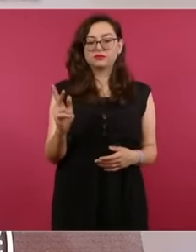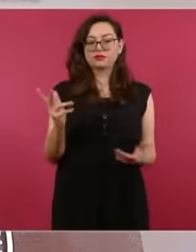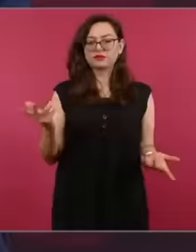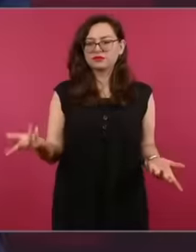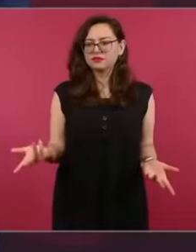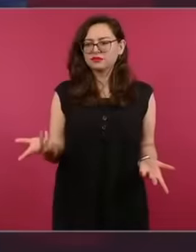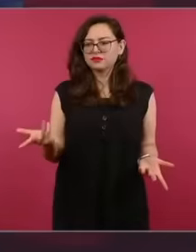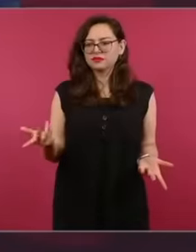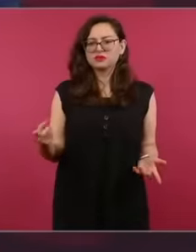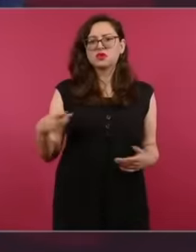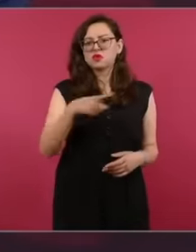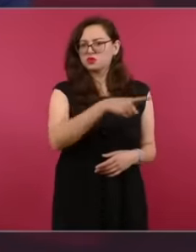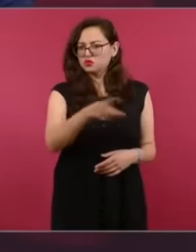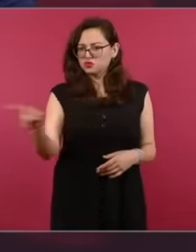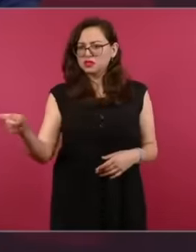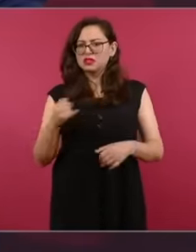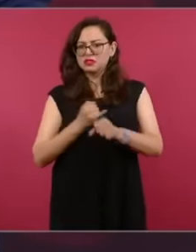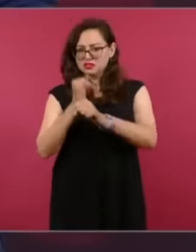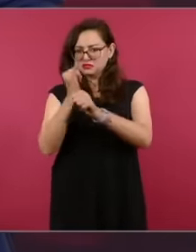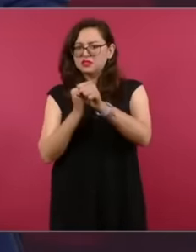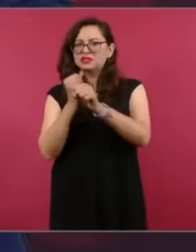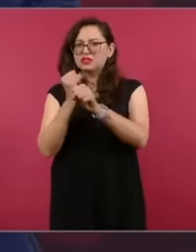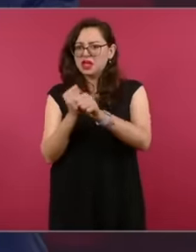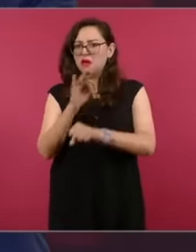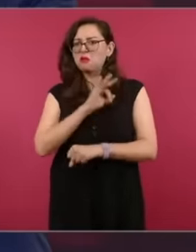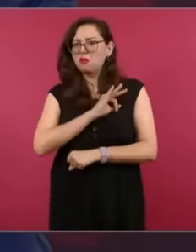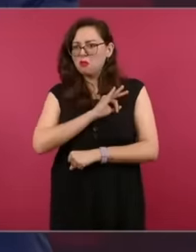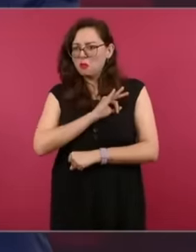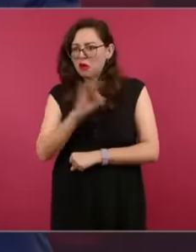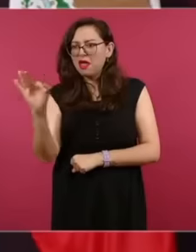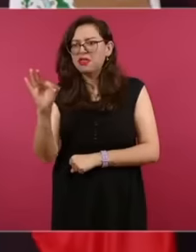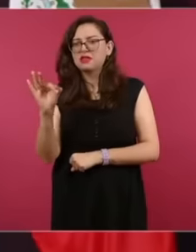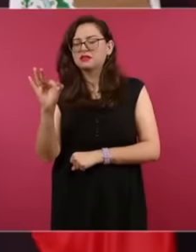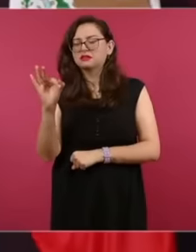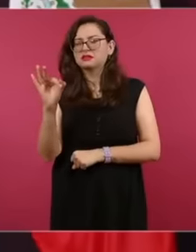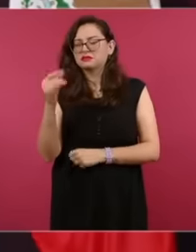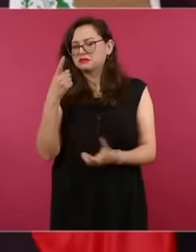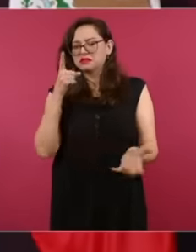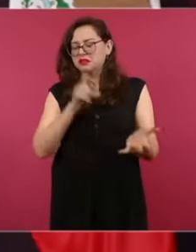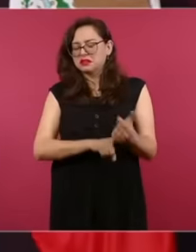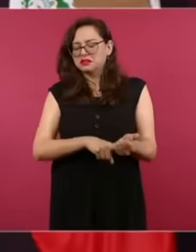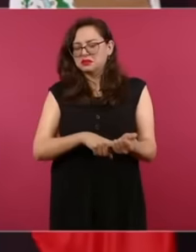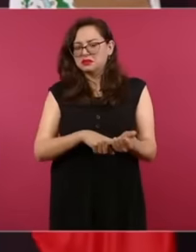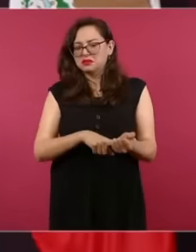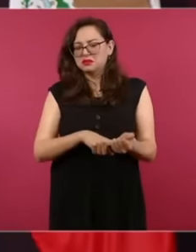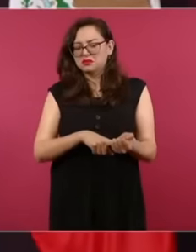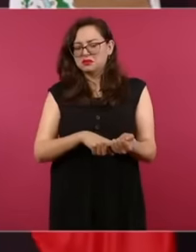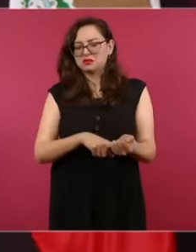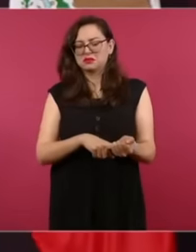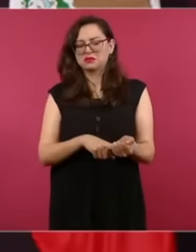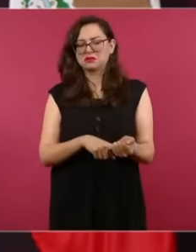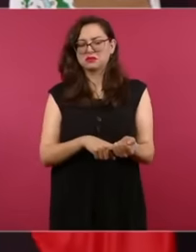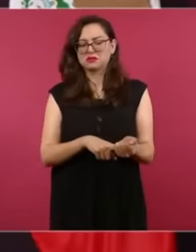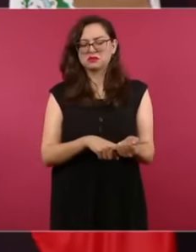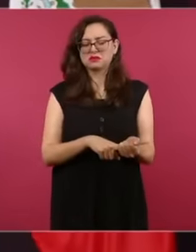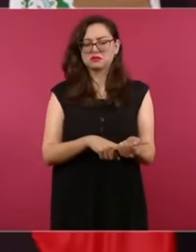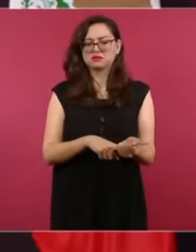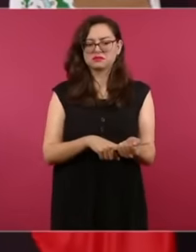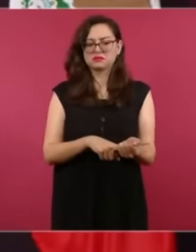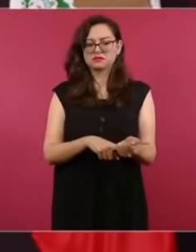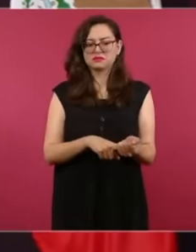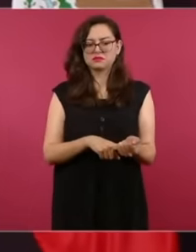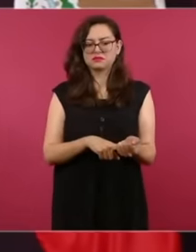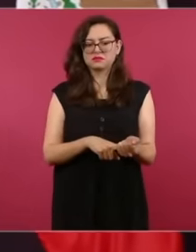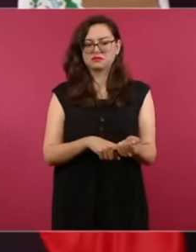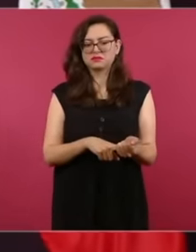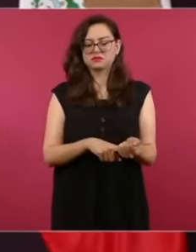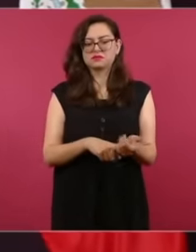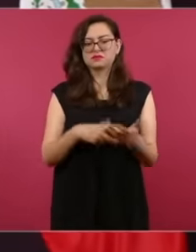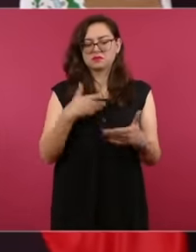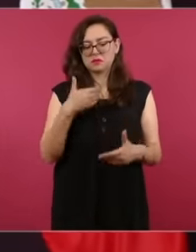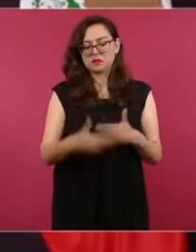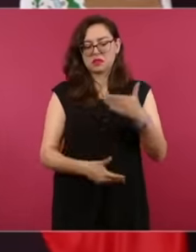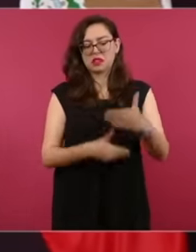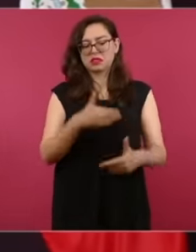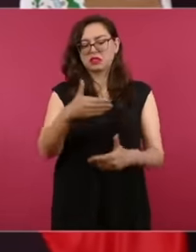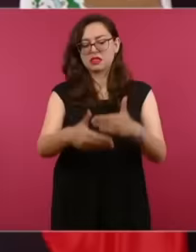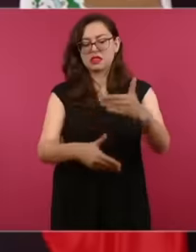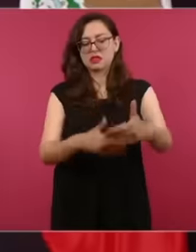because that is also the other thing. of the proper pretext that you can no longer